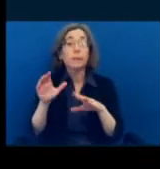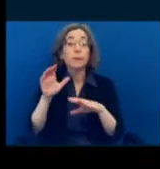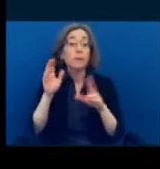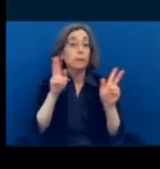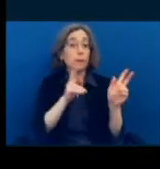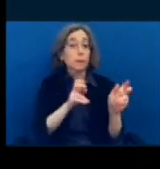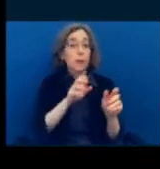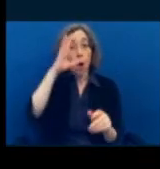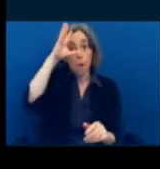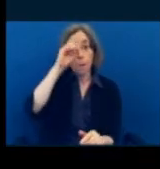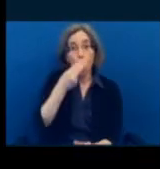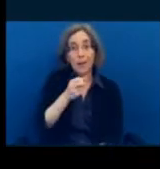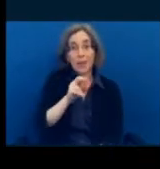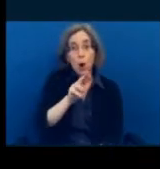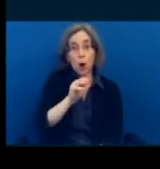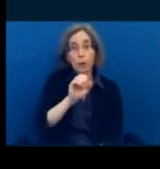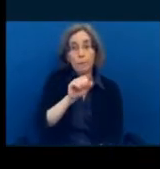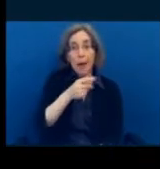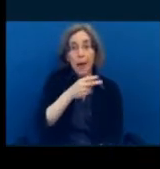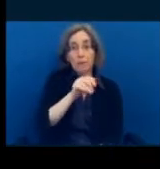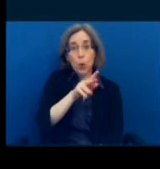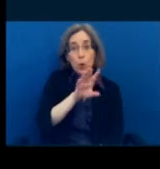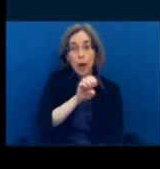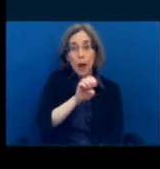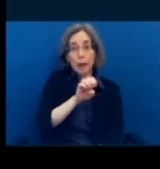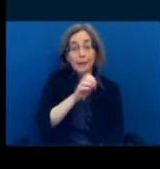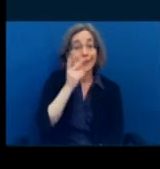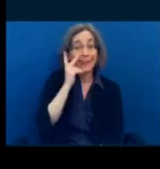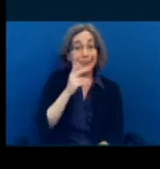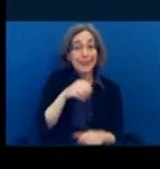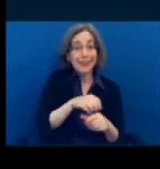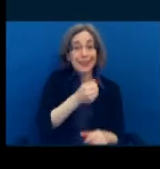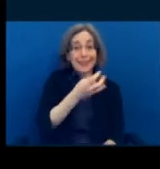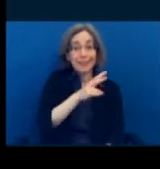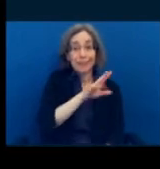HERM AFROUGH ATOM DIET SEEN GERL